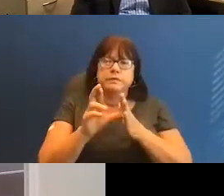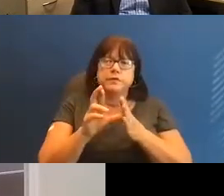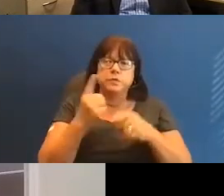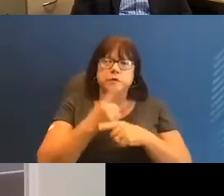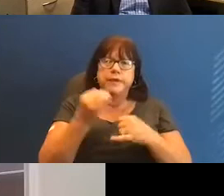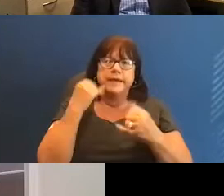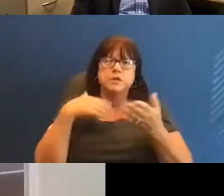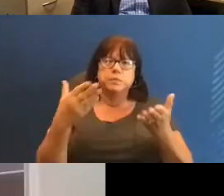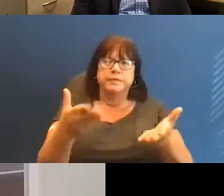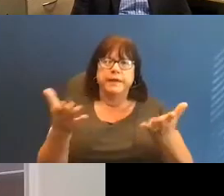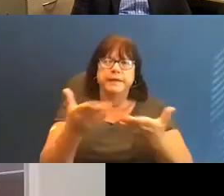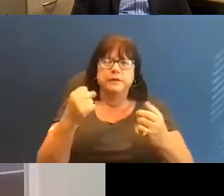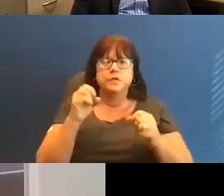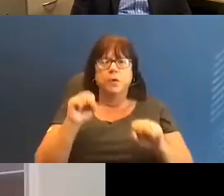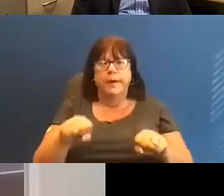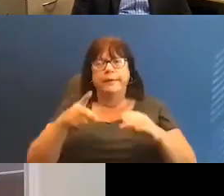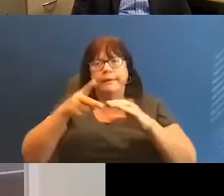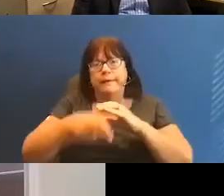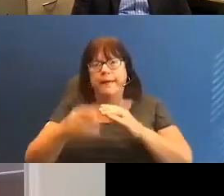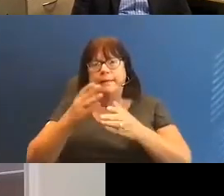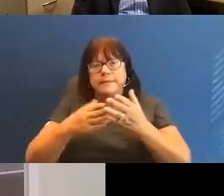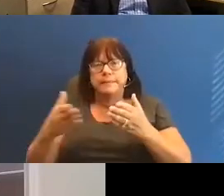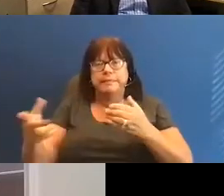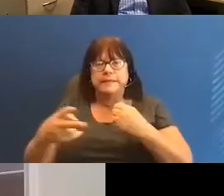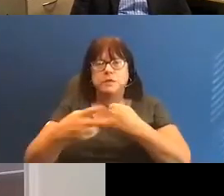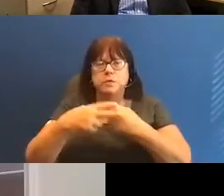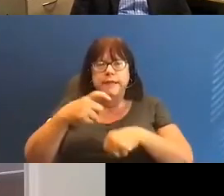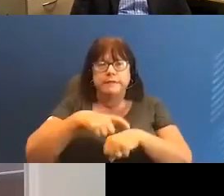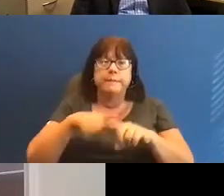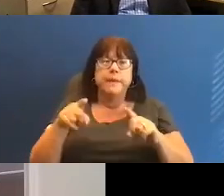cut out some of this as well in the interest of time. I'd especially recommend the short video